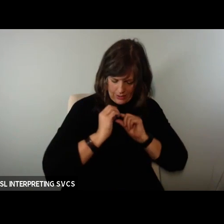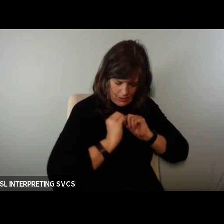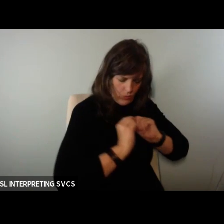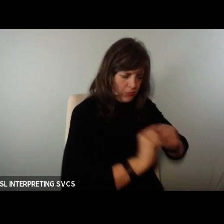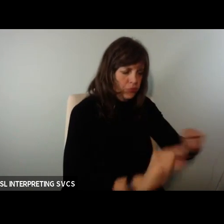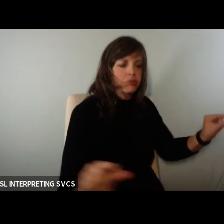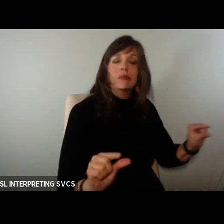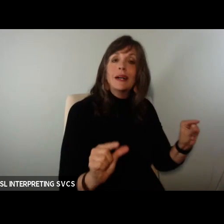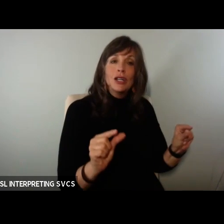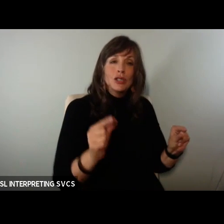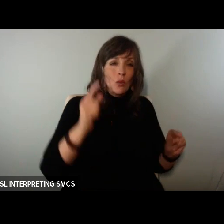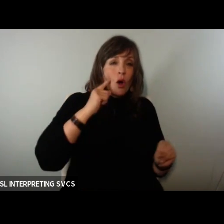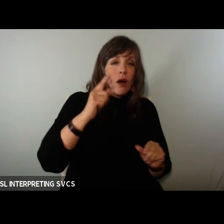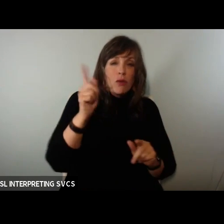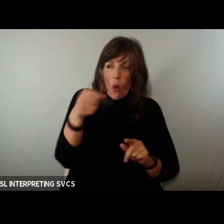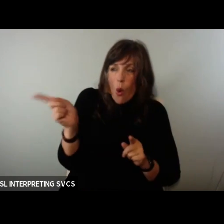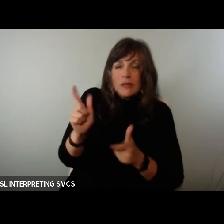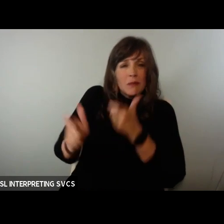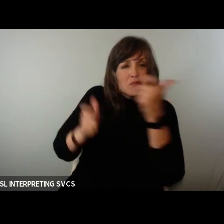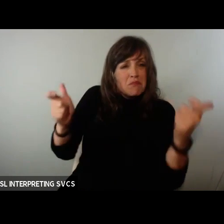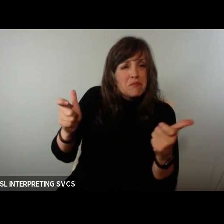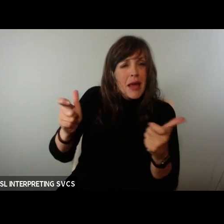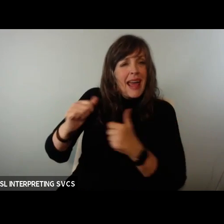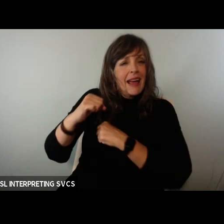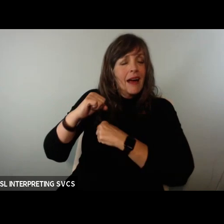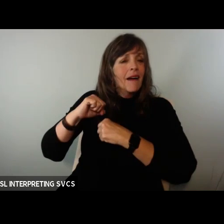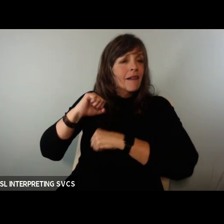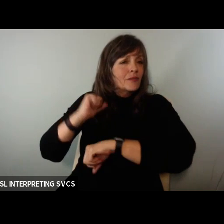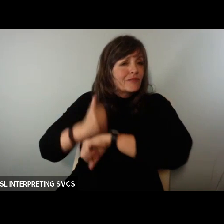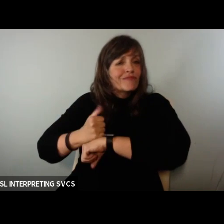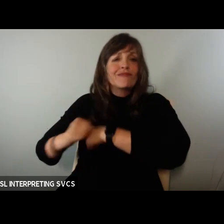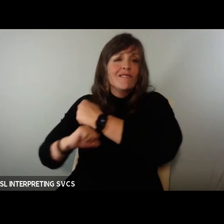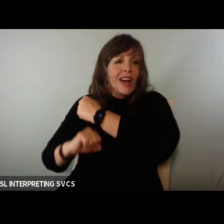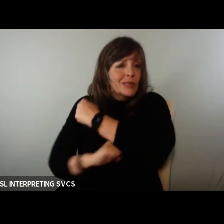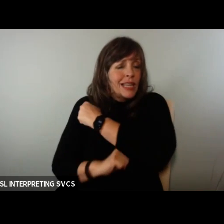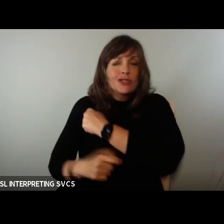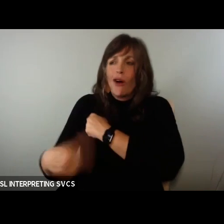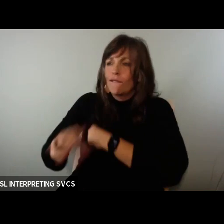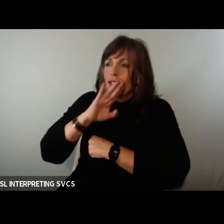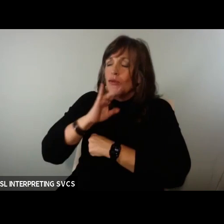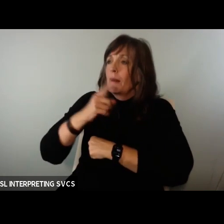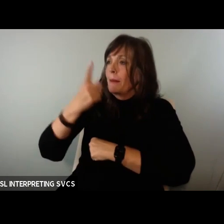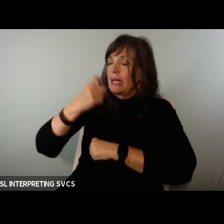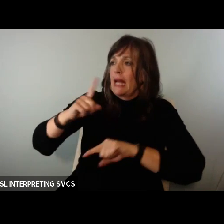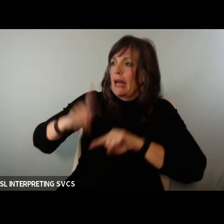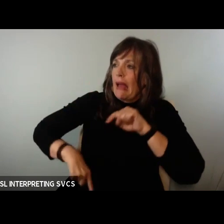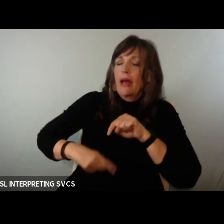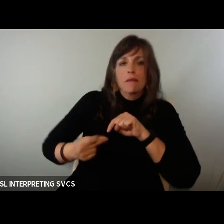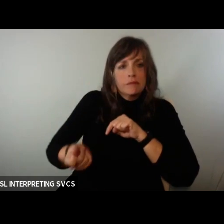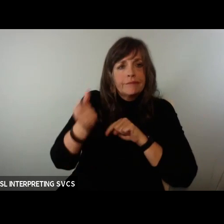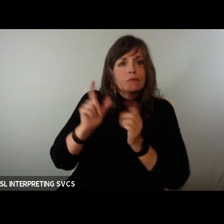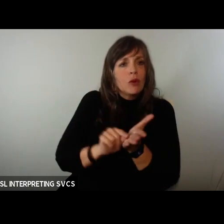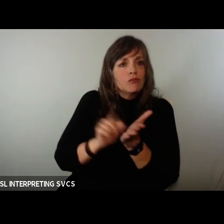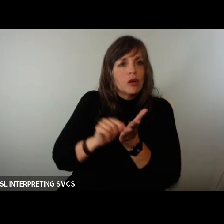who are really frustrated that they can't just immediately start cutting checks 'cause they know the urgency of it. But also this means that right now